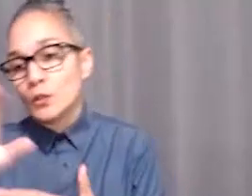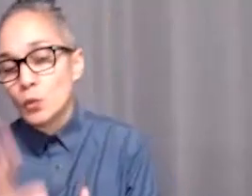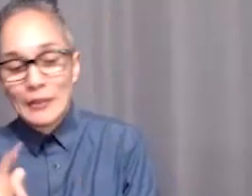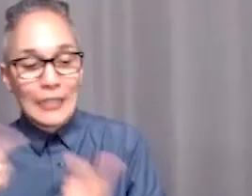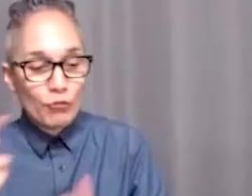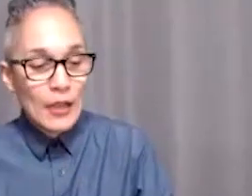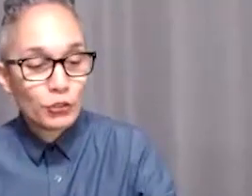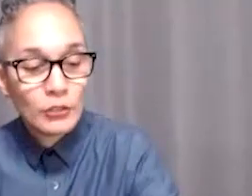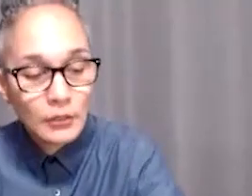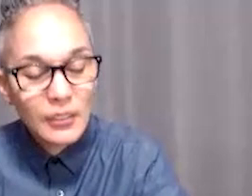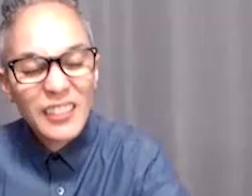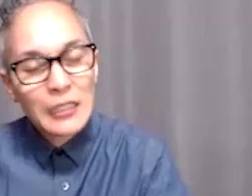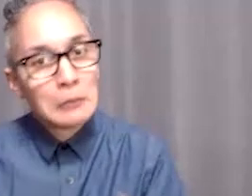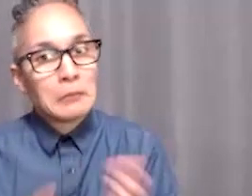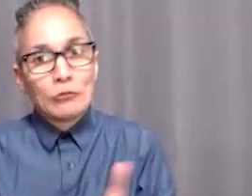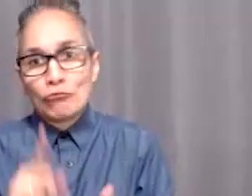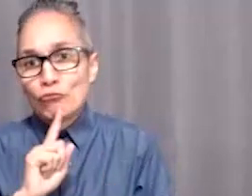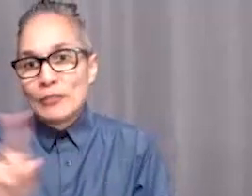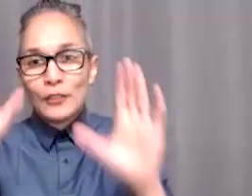So this is a really great question.